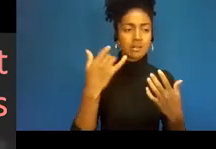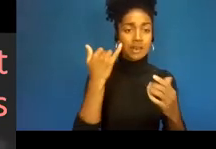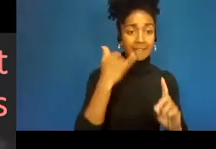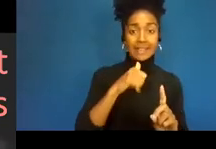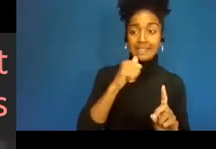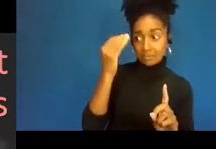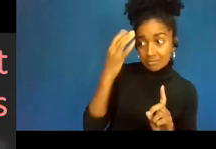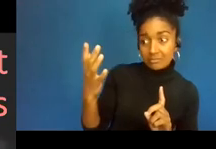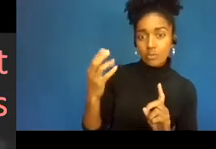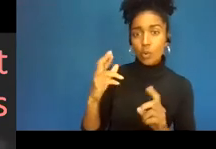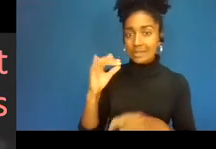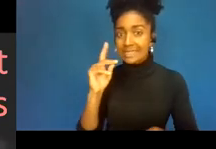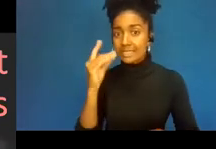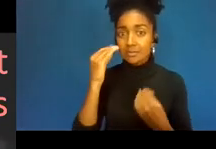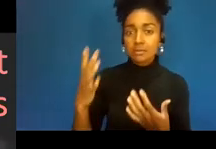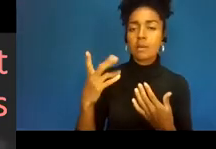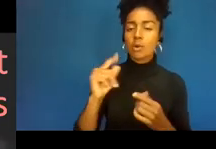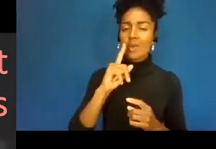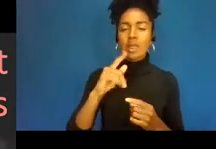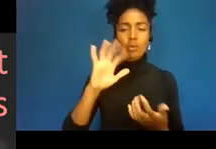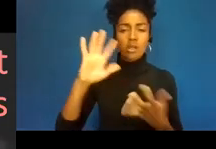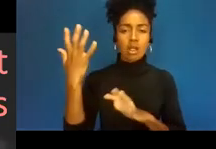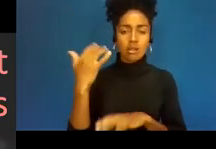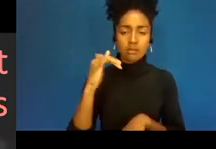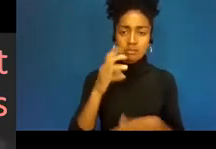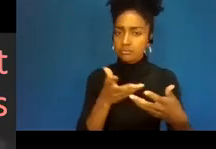So one thing to note here-- in a womanist garden, every person matters.